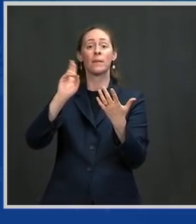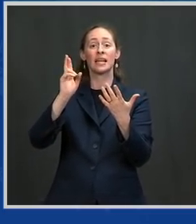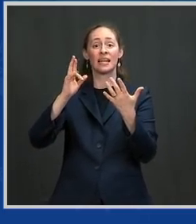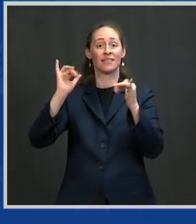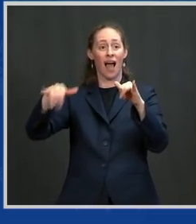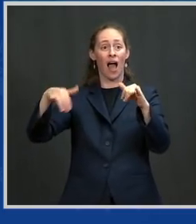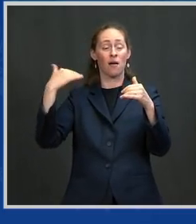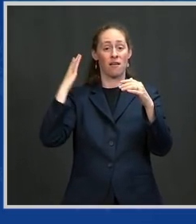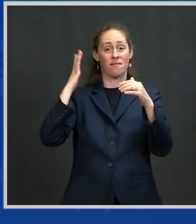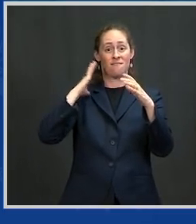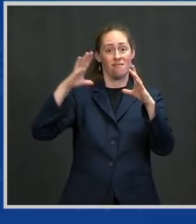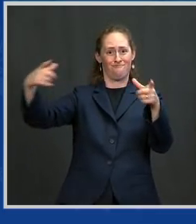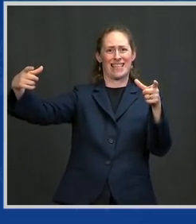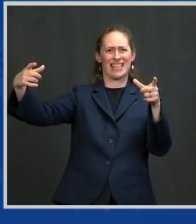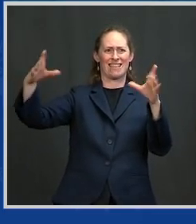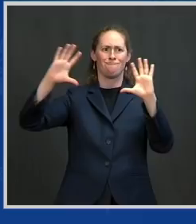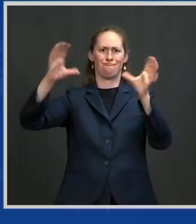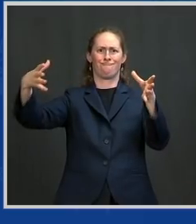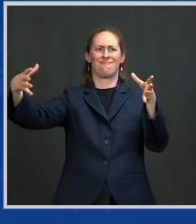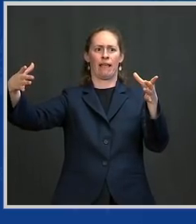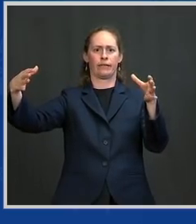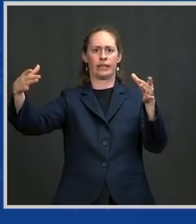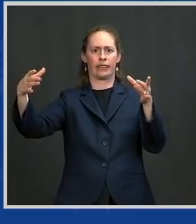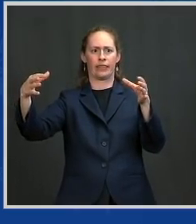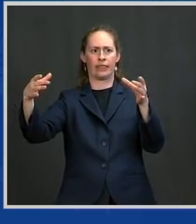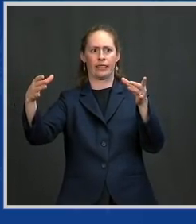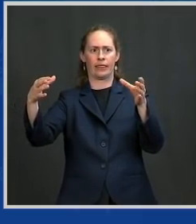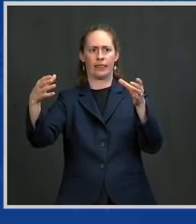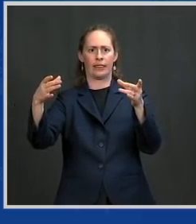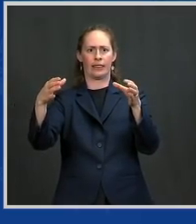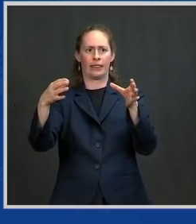the leadership of the Republican Party is fractured;